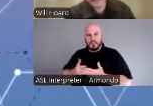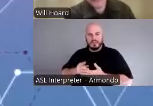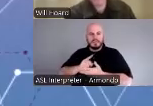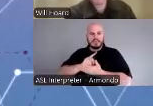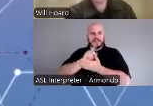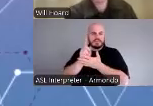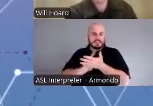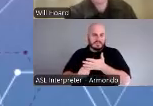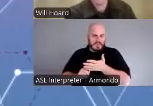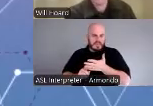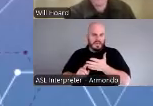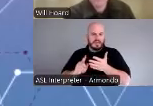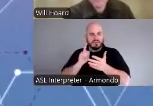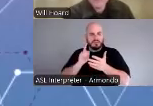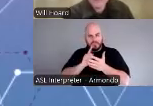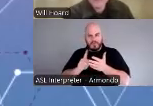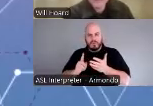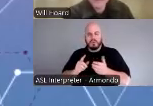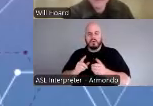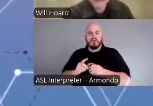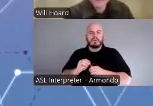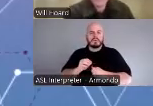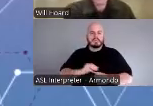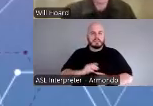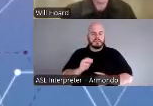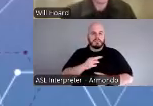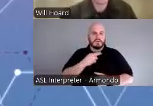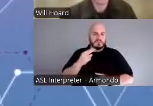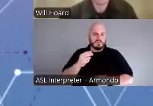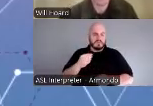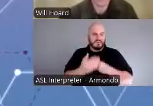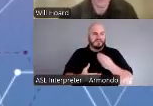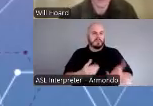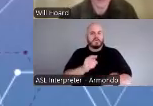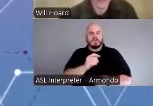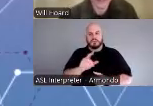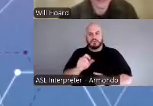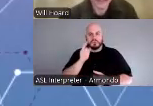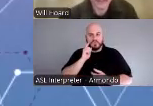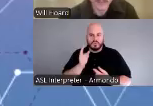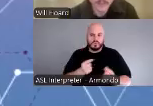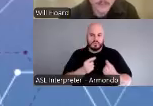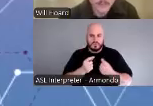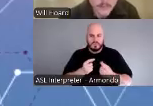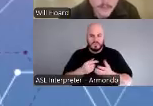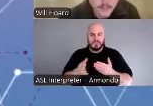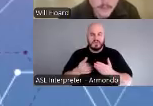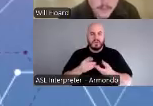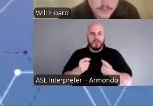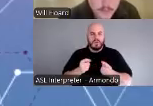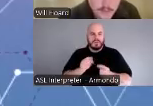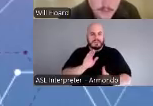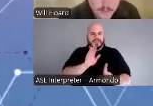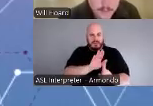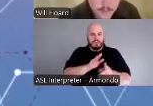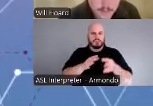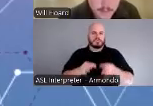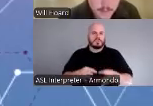because you give them the tools to implement the thing, but it's ultimately-- no matter what, it's their choice to do whatever it is.